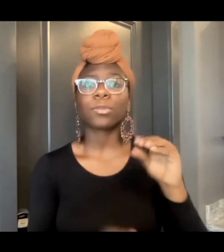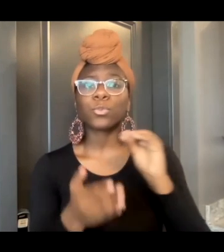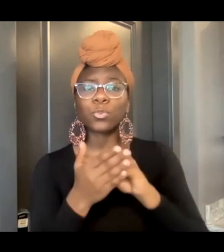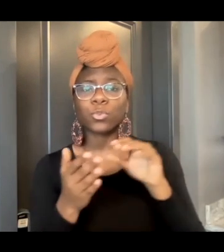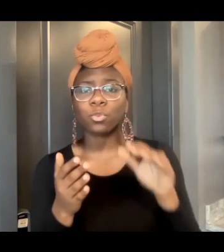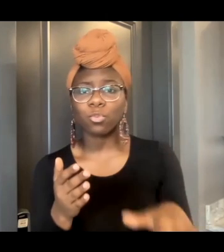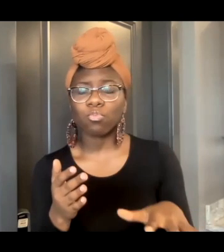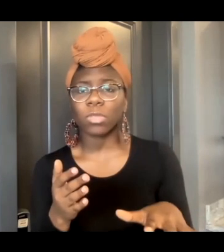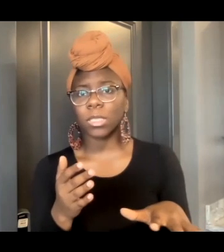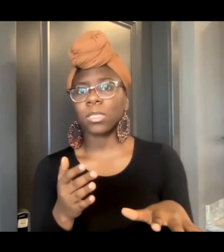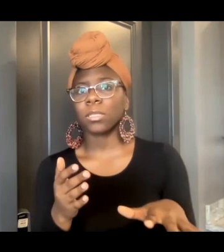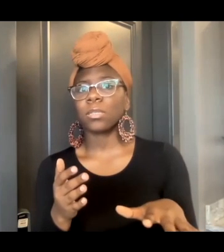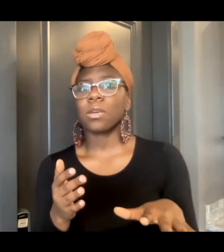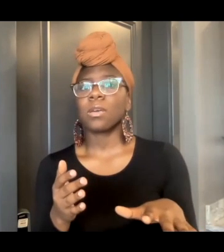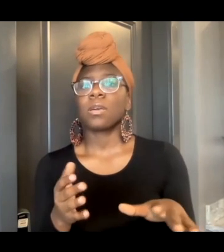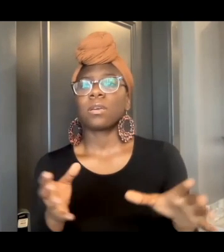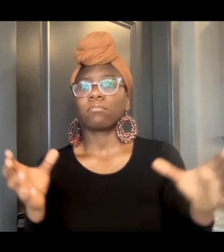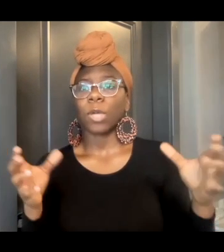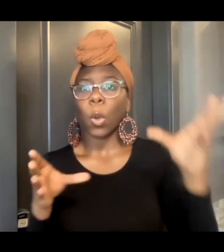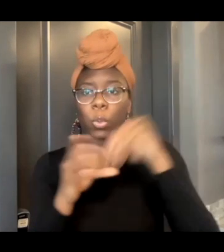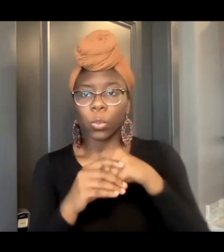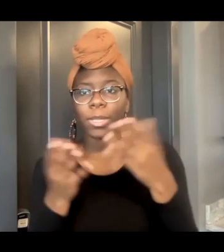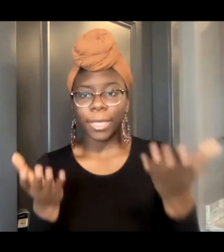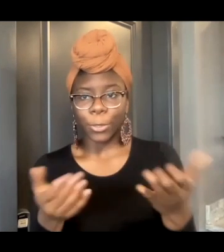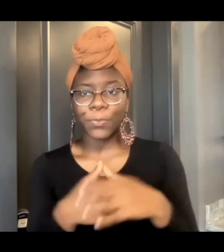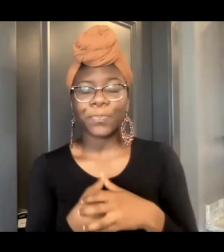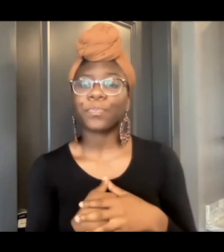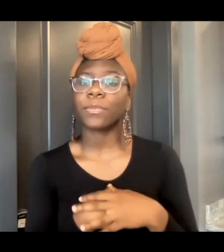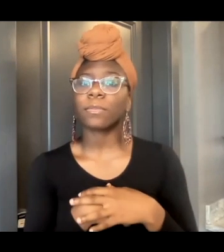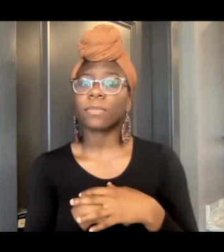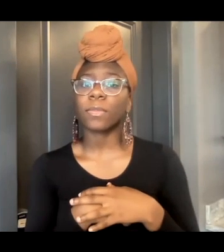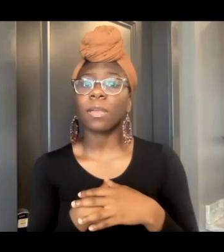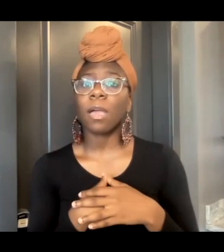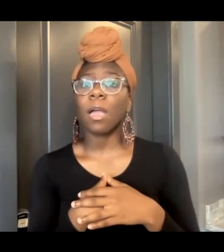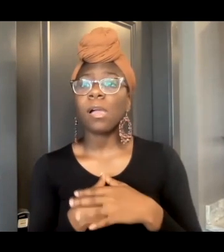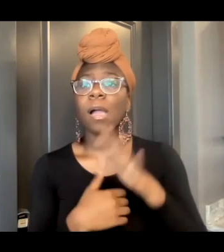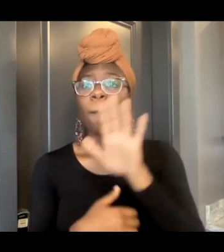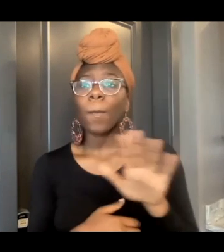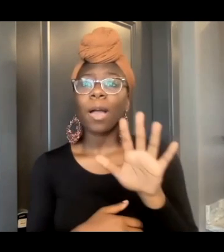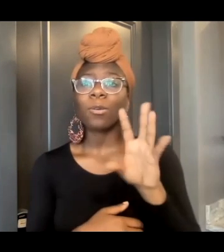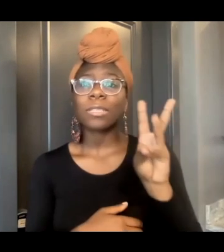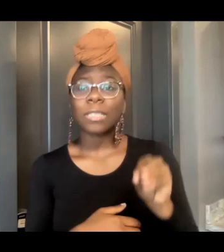All of the BIPOC students from the survey were included in these charts.